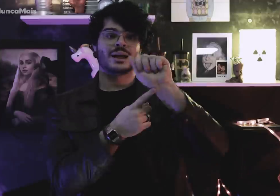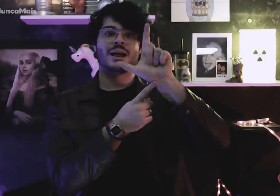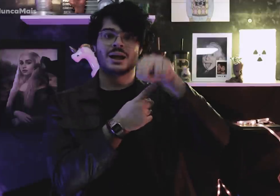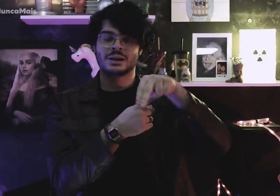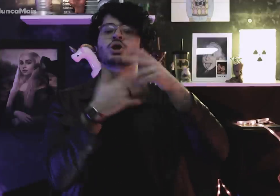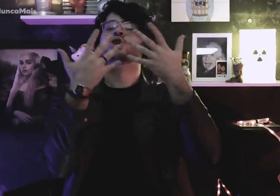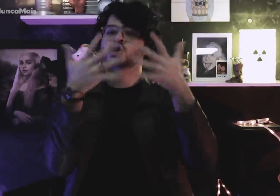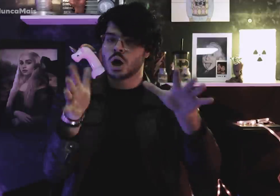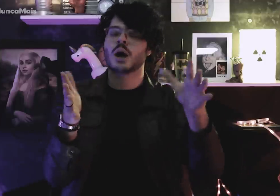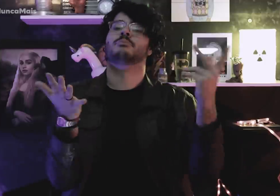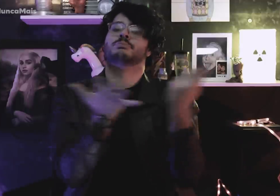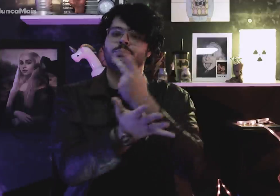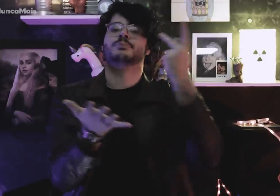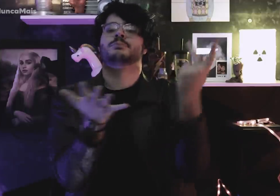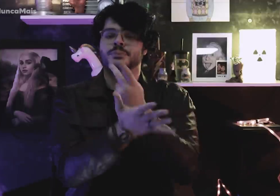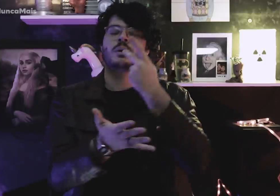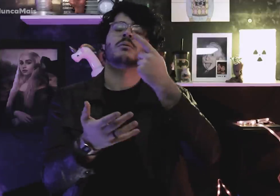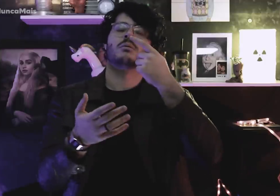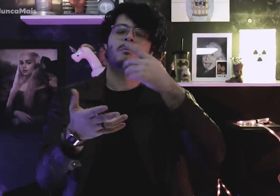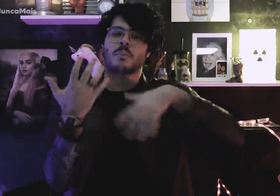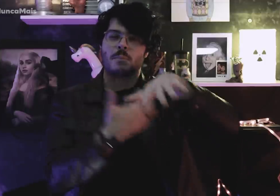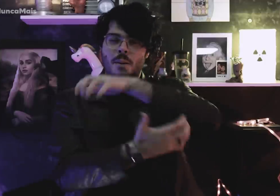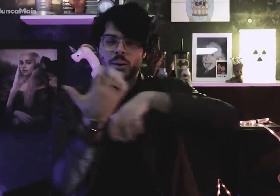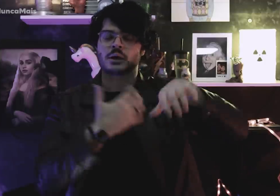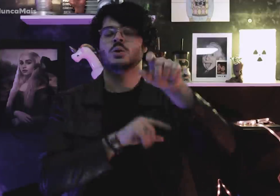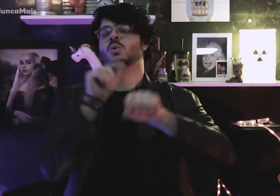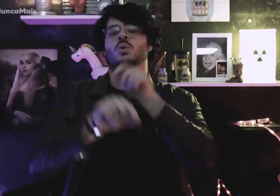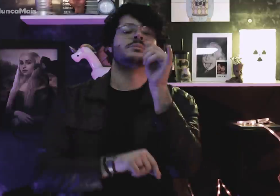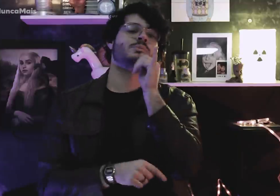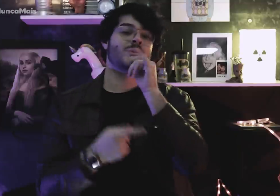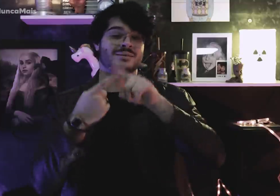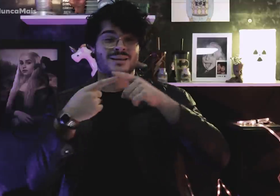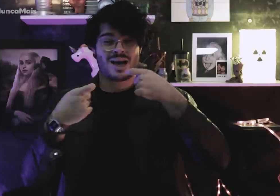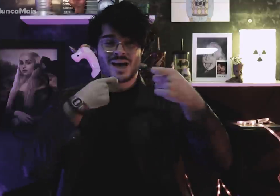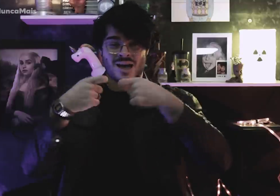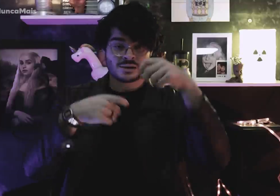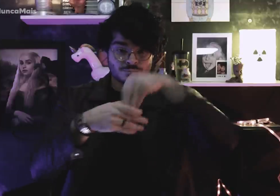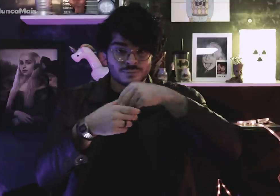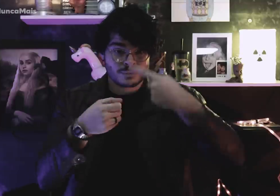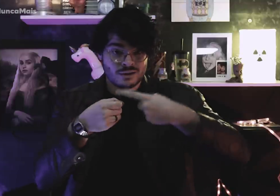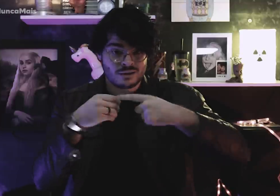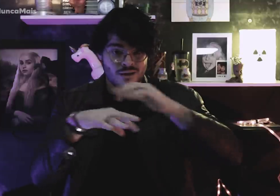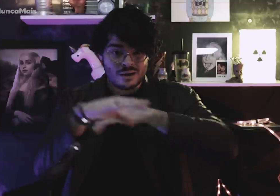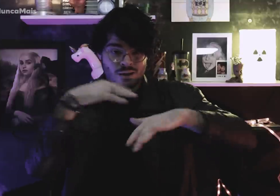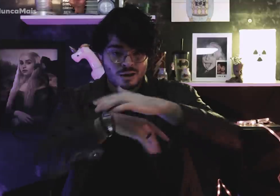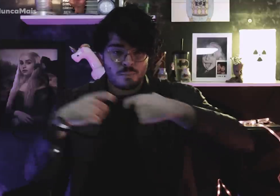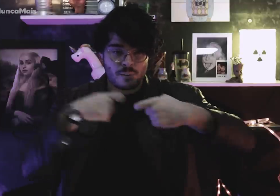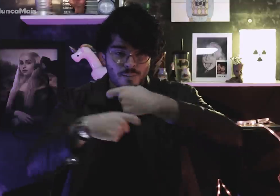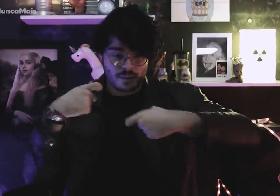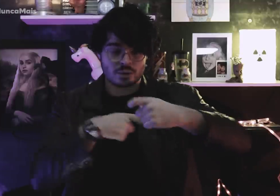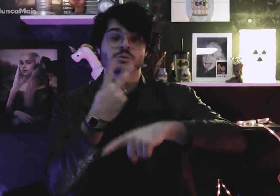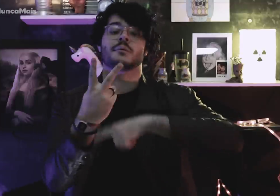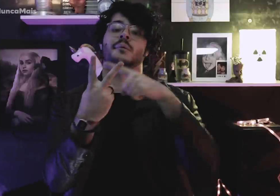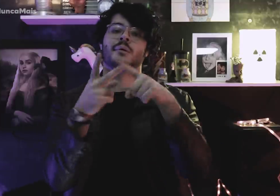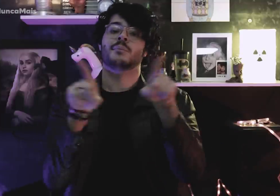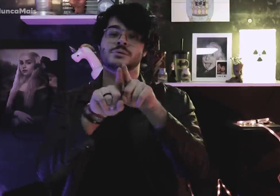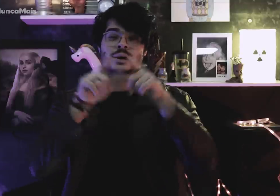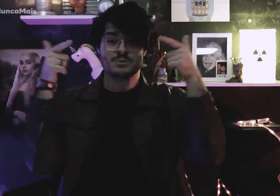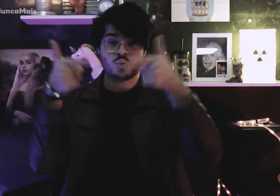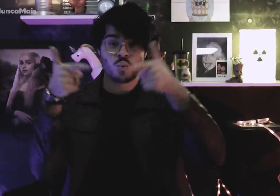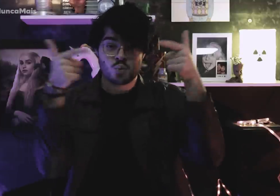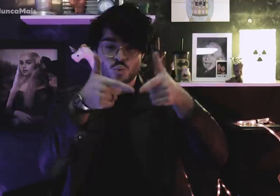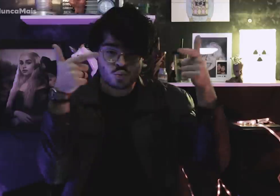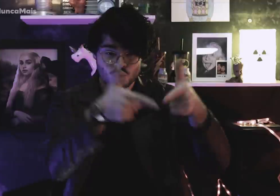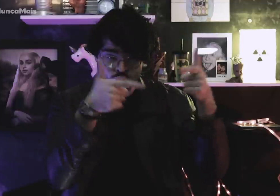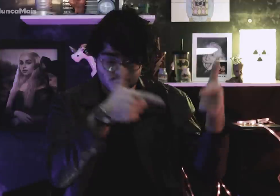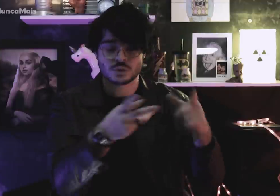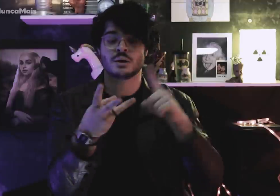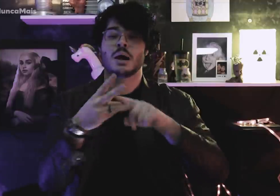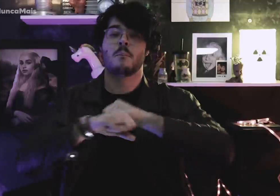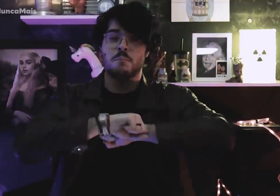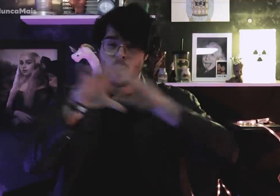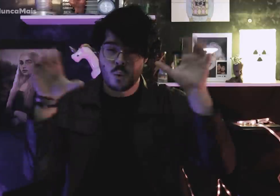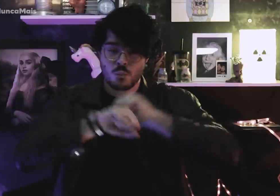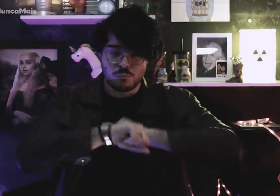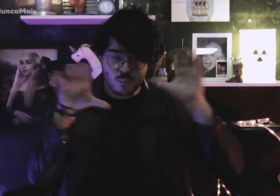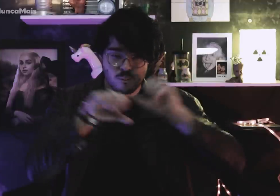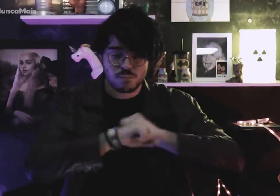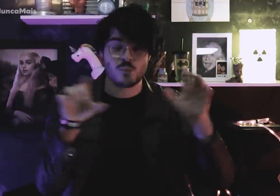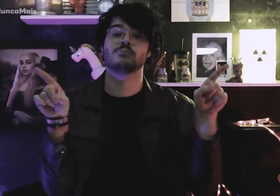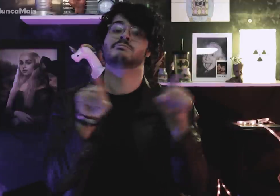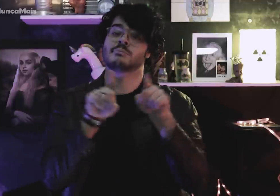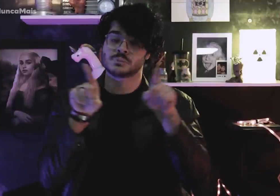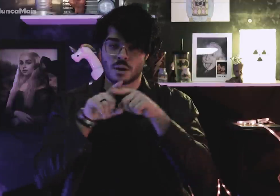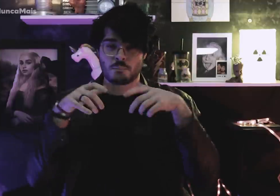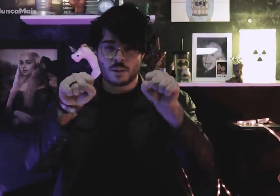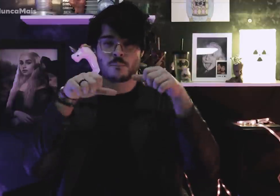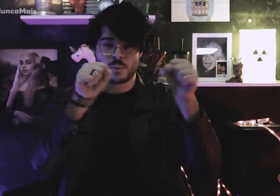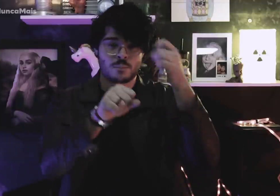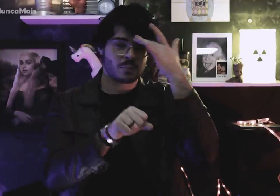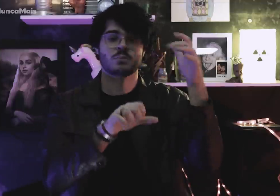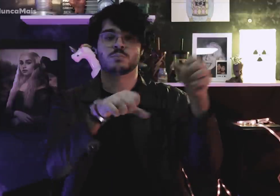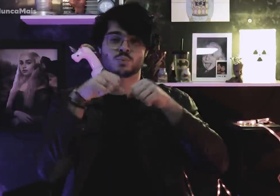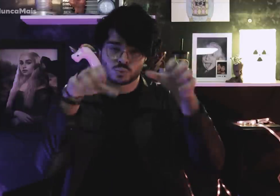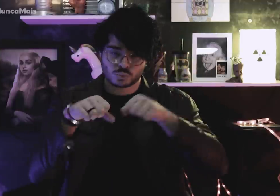and participated in armed actions, like guerrillas attacks, bank robberies